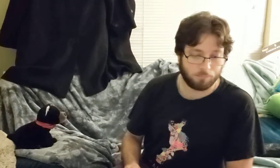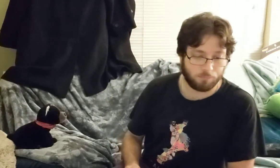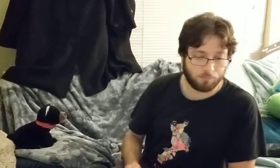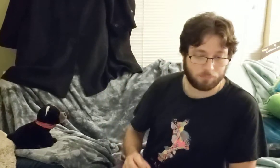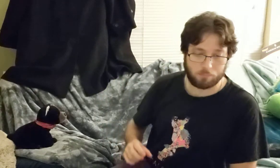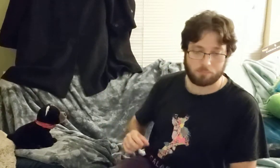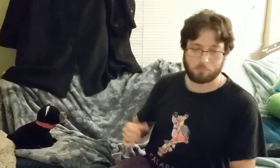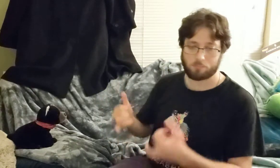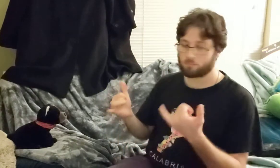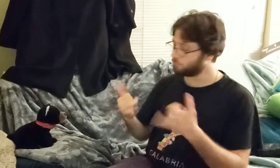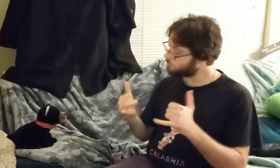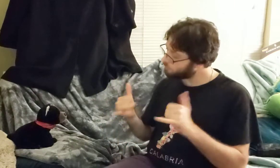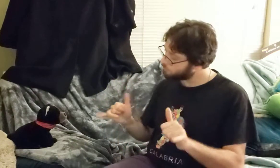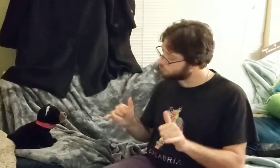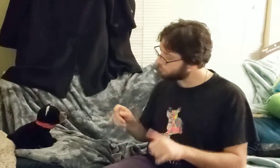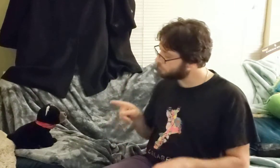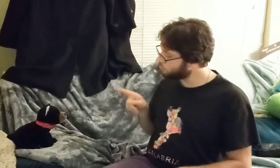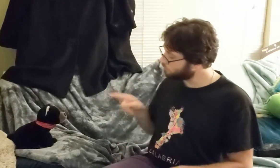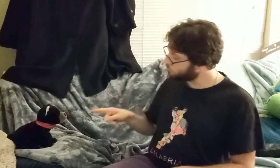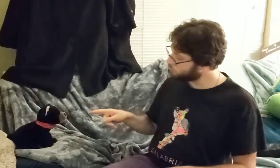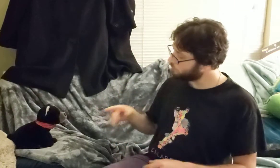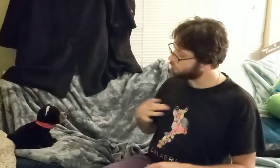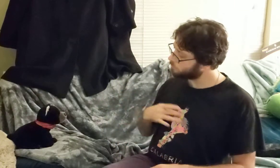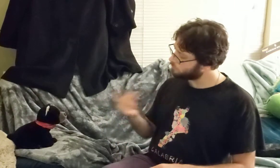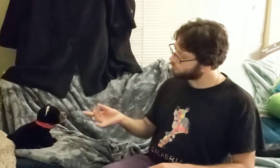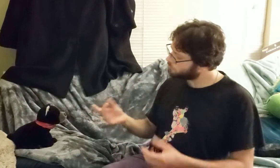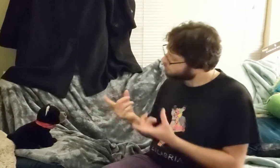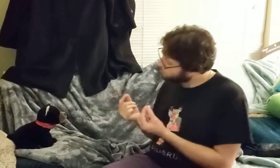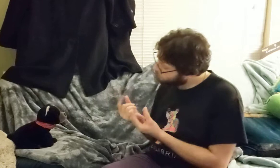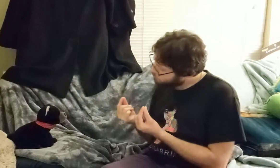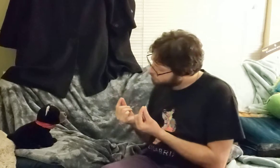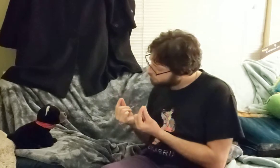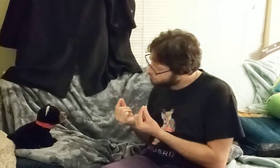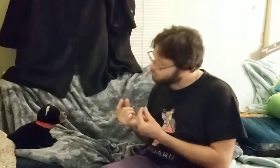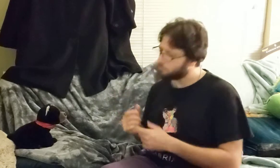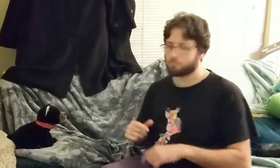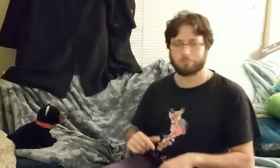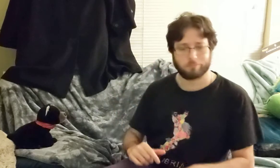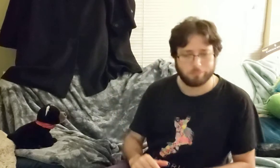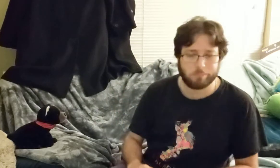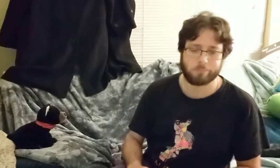PLAY, YOU LIKE what-DO?